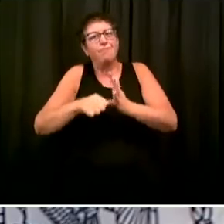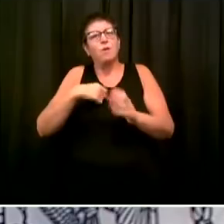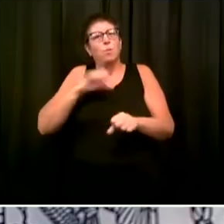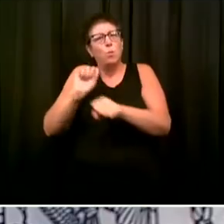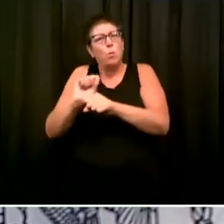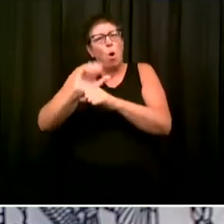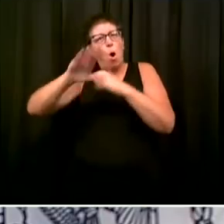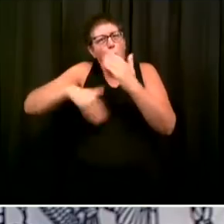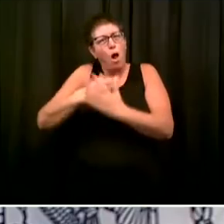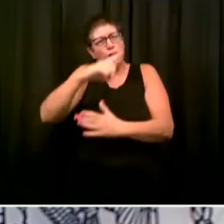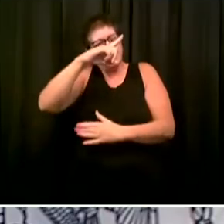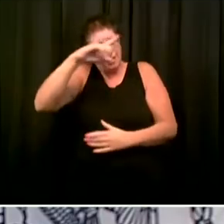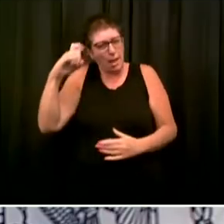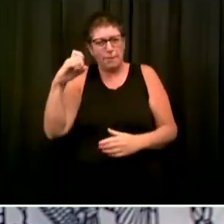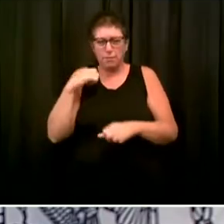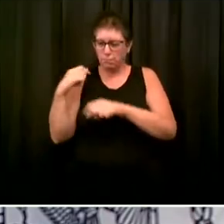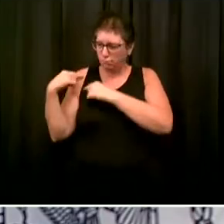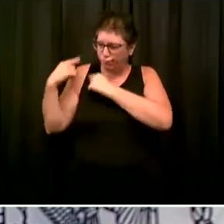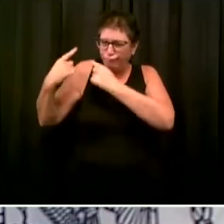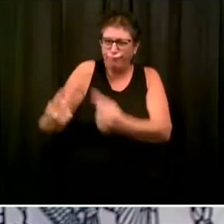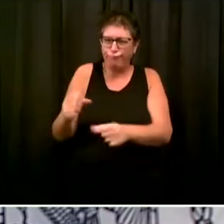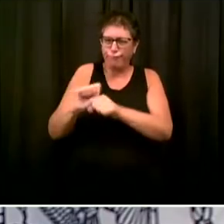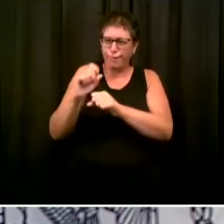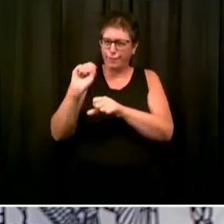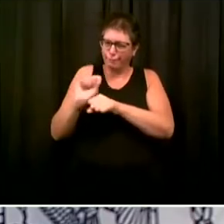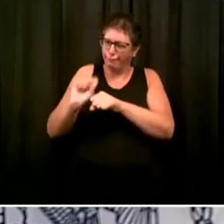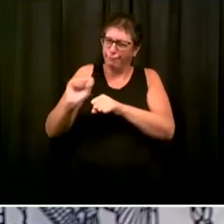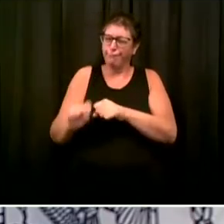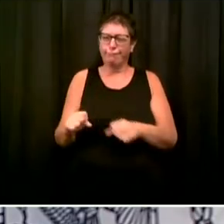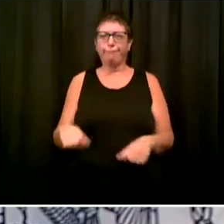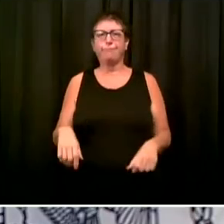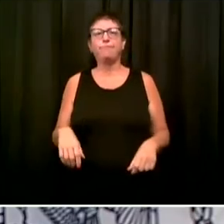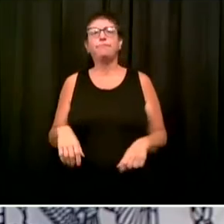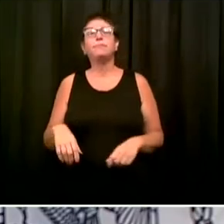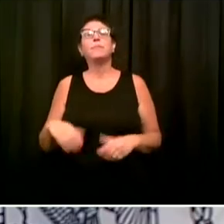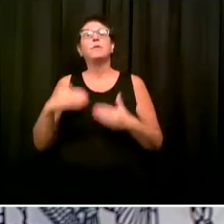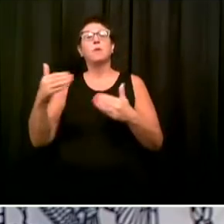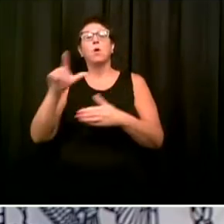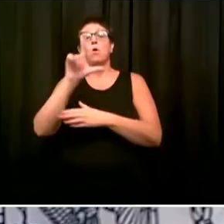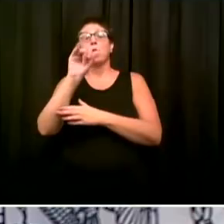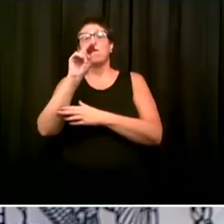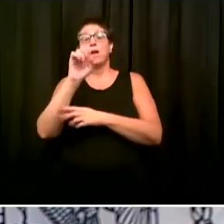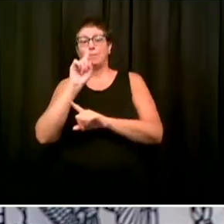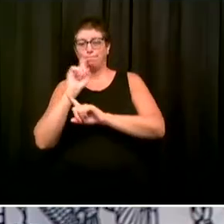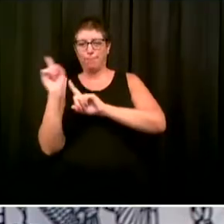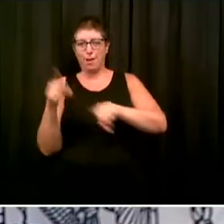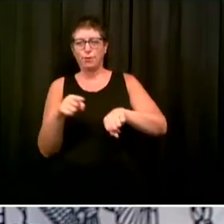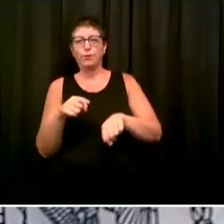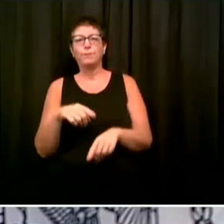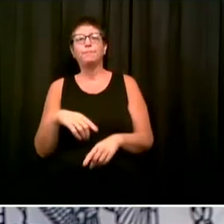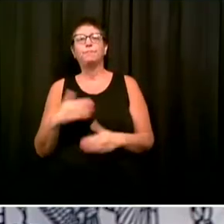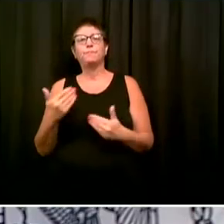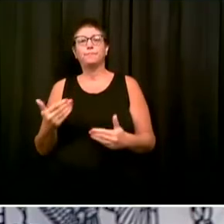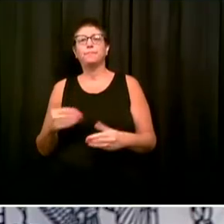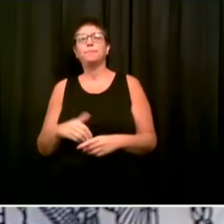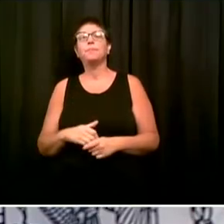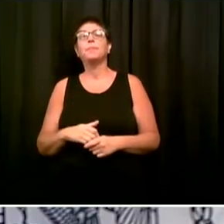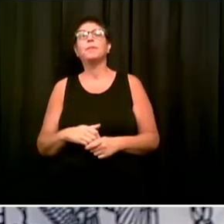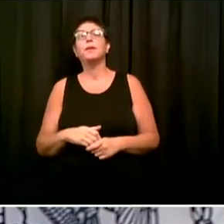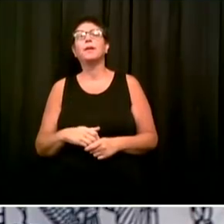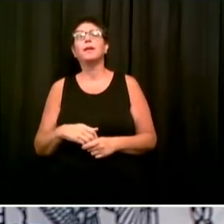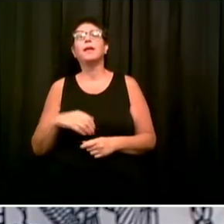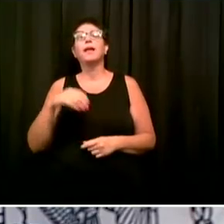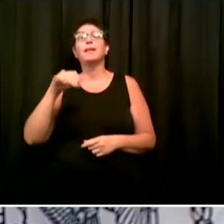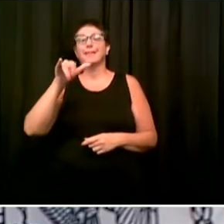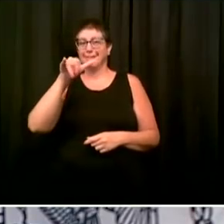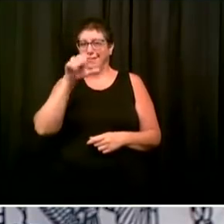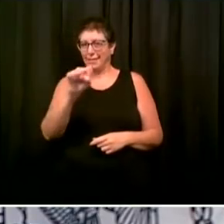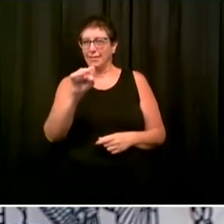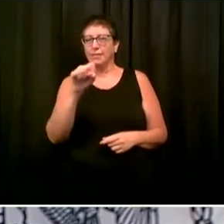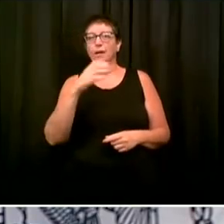BEEN GOING ON FOR